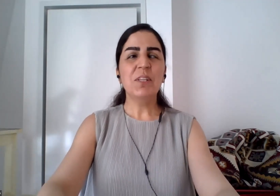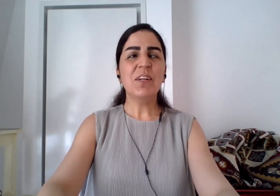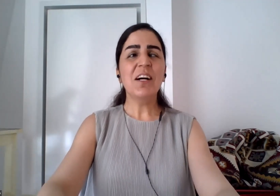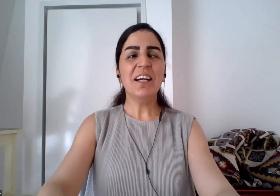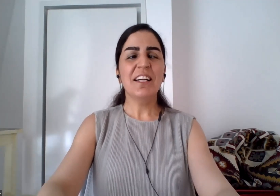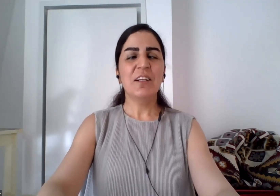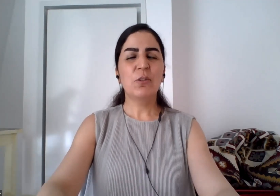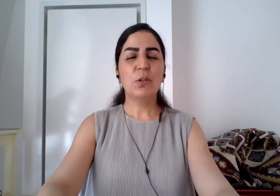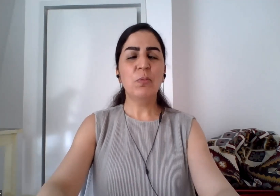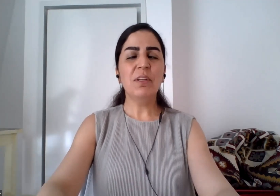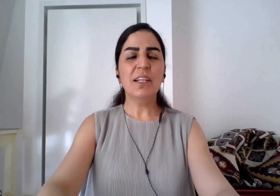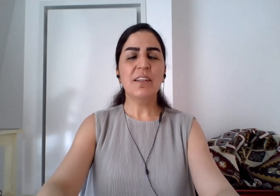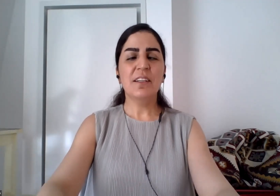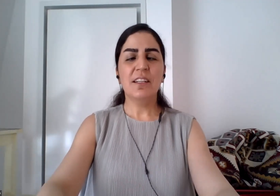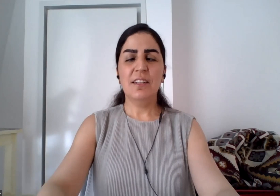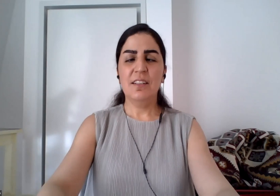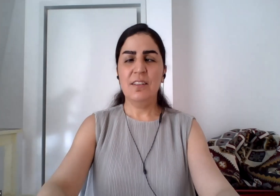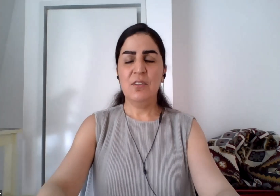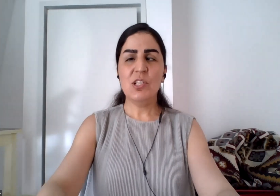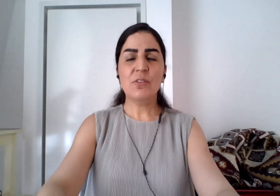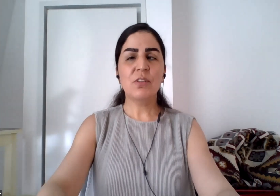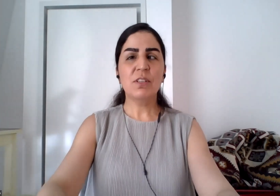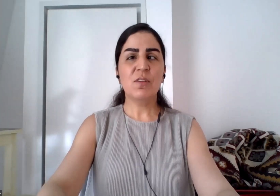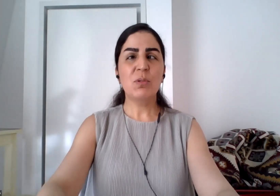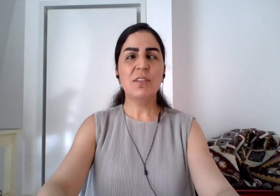on the next steps. So, without further ado